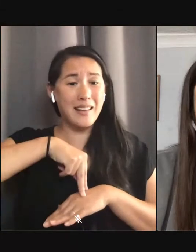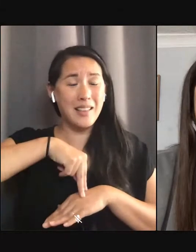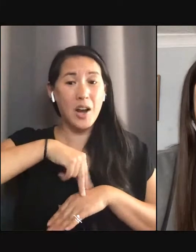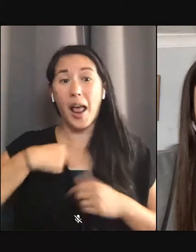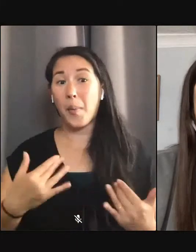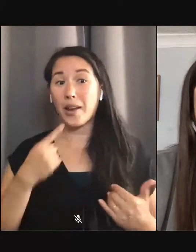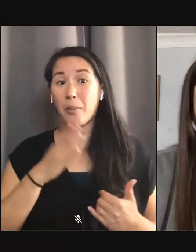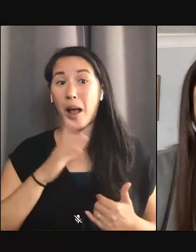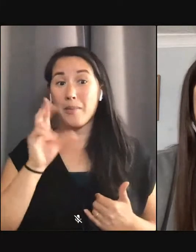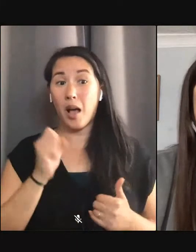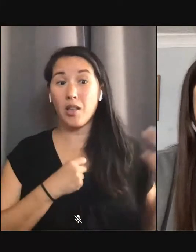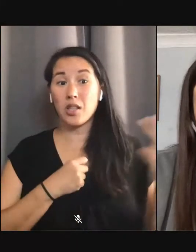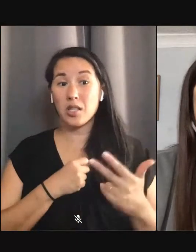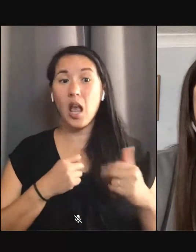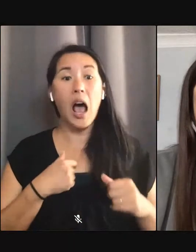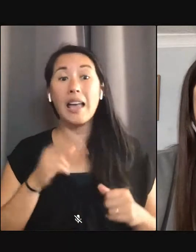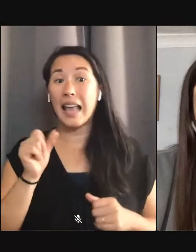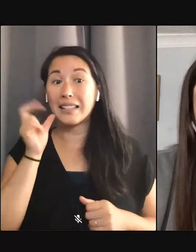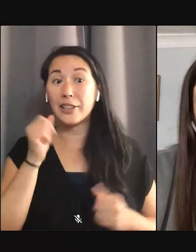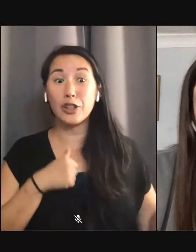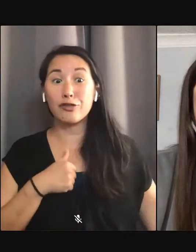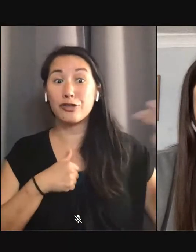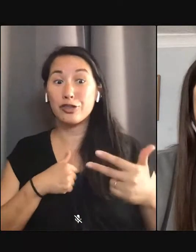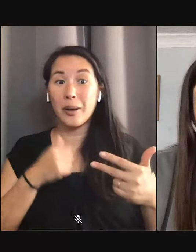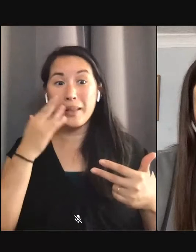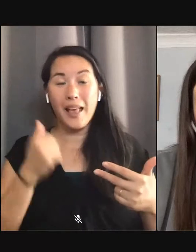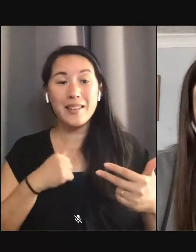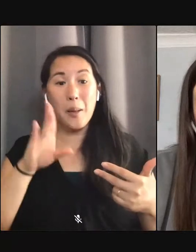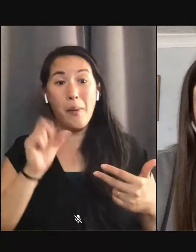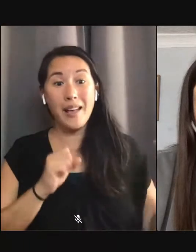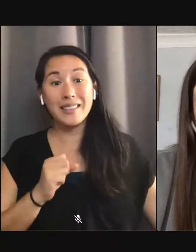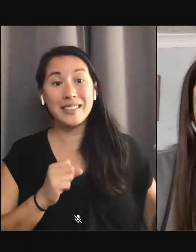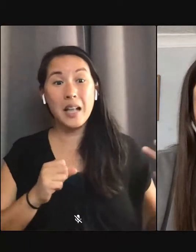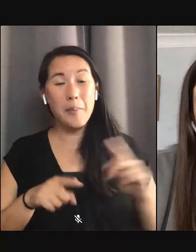for my bus yes i can hear it it says my bus is coming but because my bus is the third bus